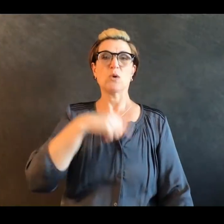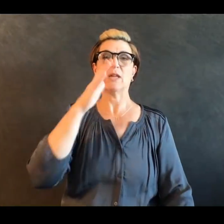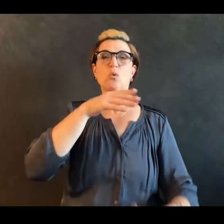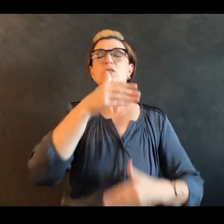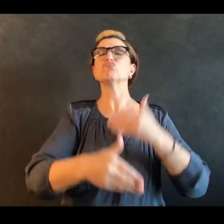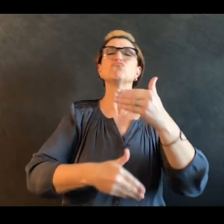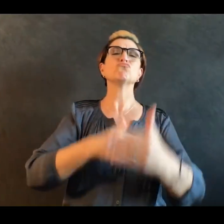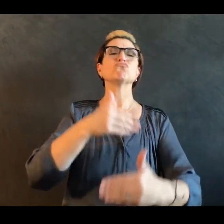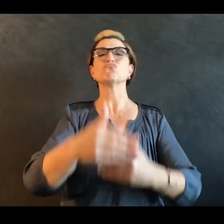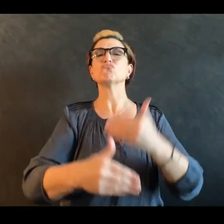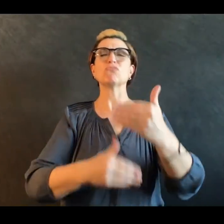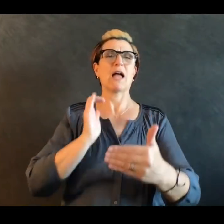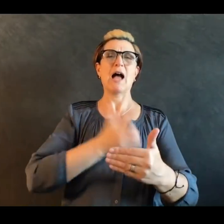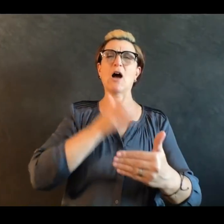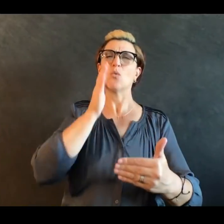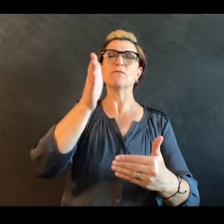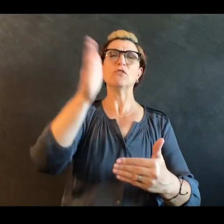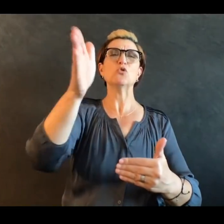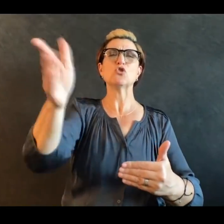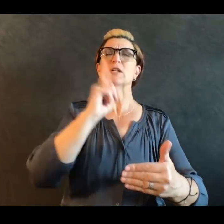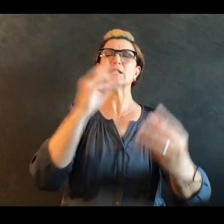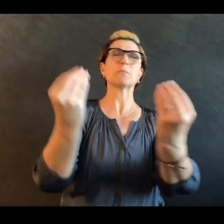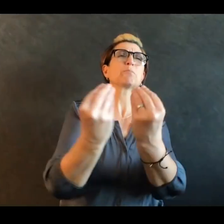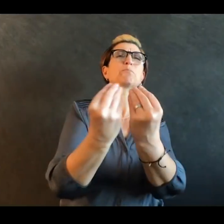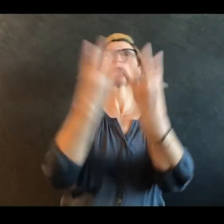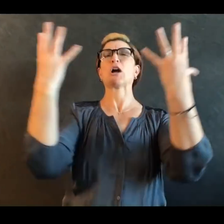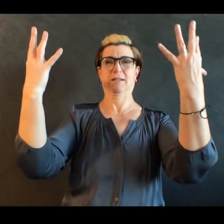will be along with other nations hopefully we're working with other